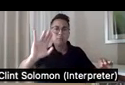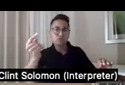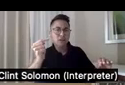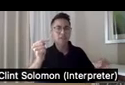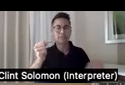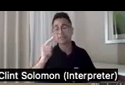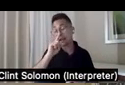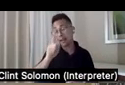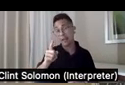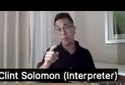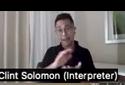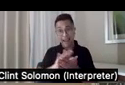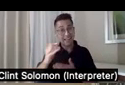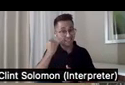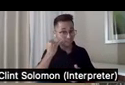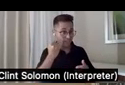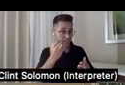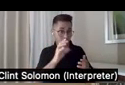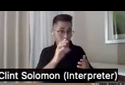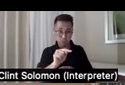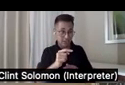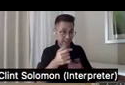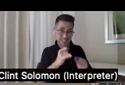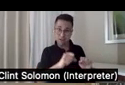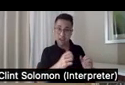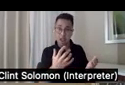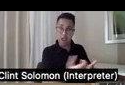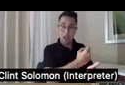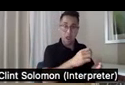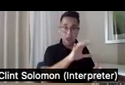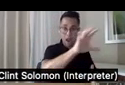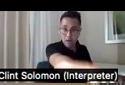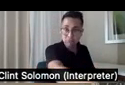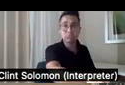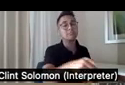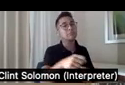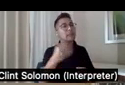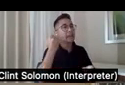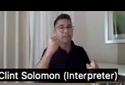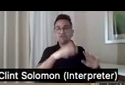be physically accessible to the child in case the child might wants to make a comment through an